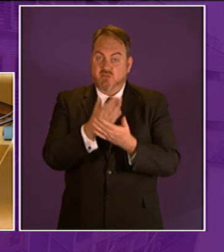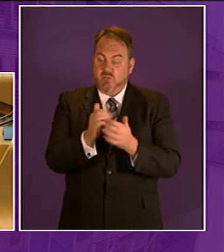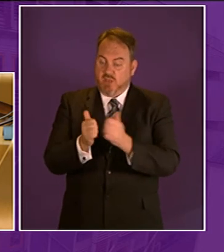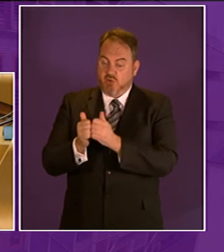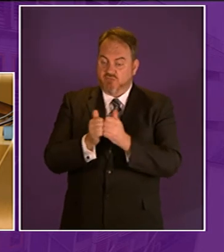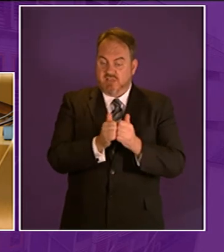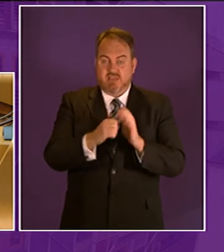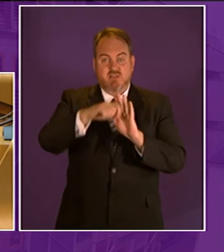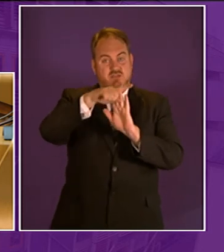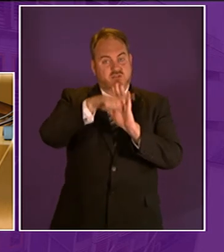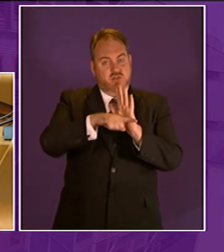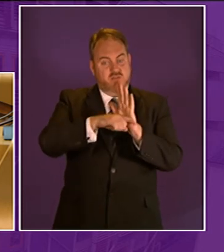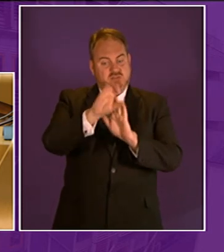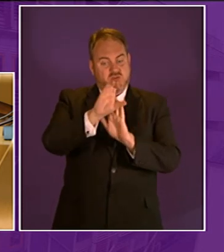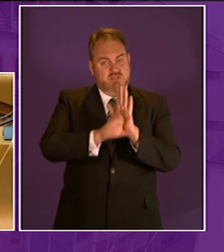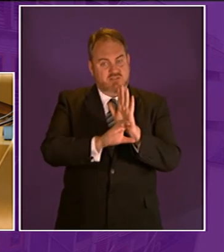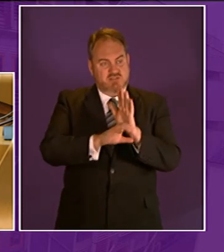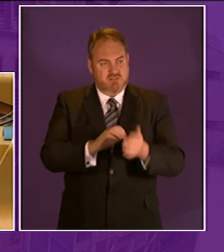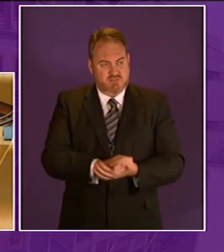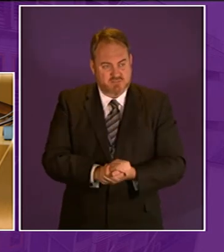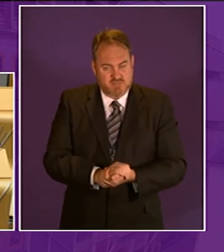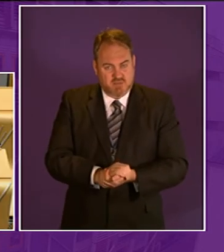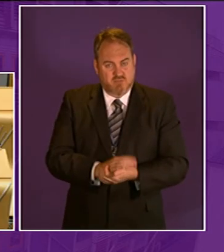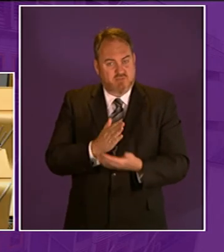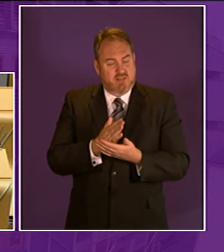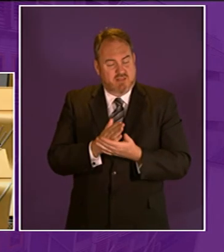The obligation is on both parties to agree on all of it.